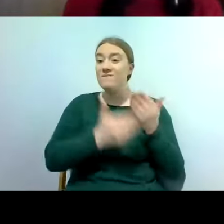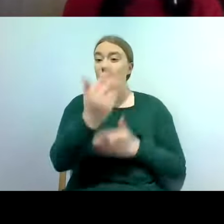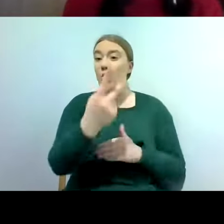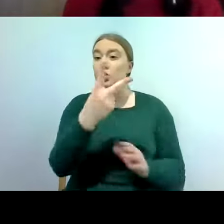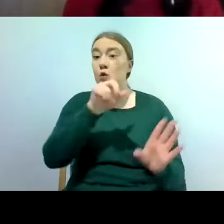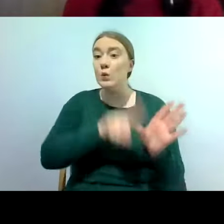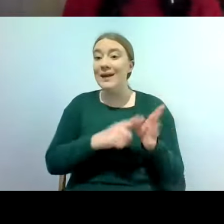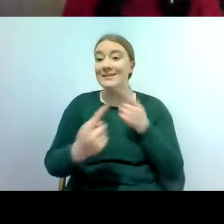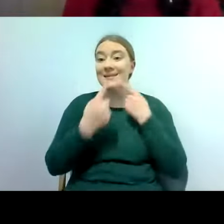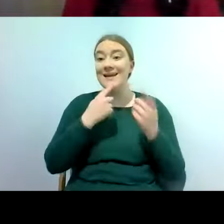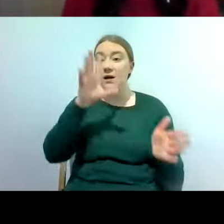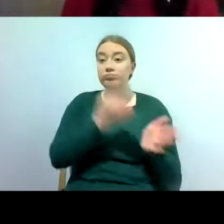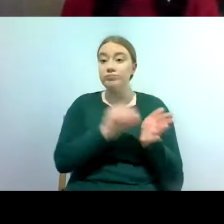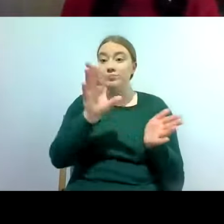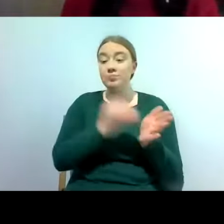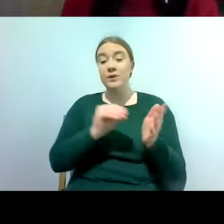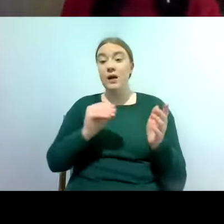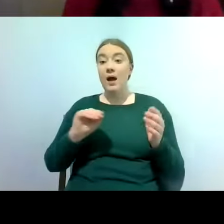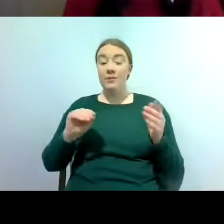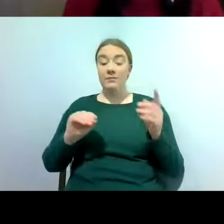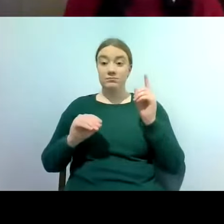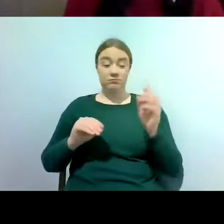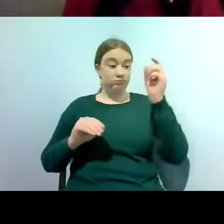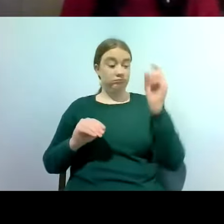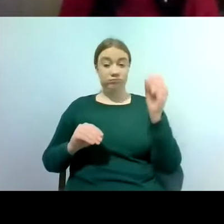and then we can just regularly go and download the information